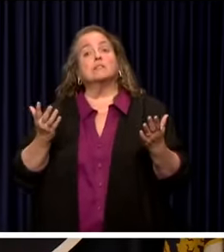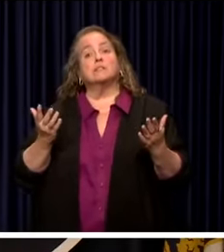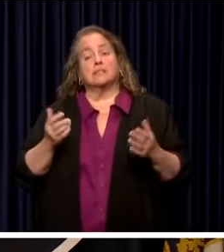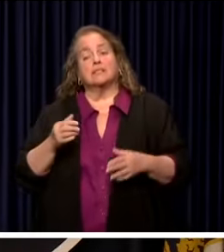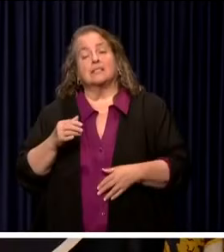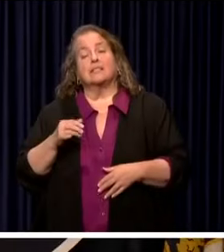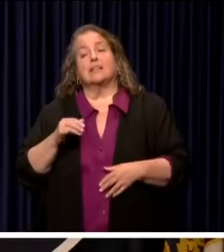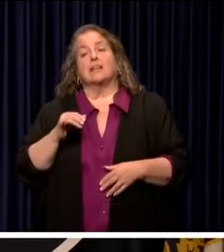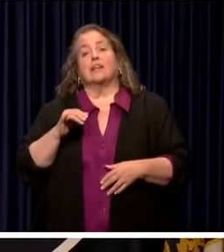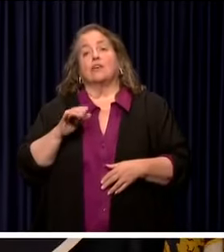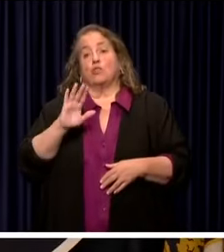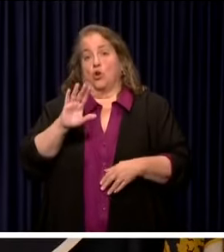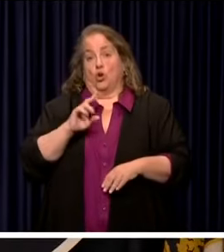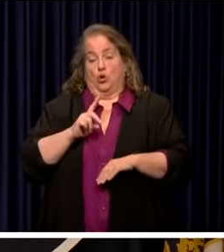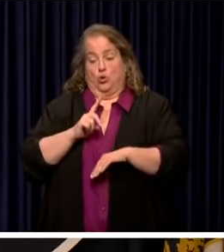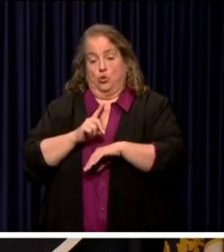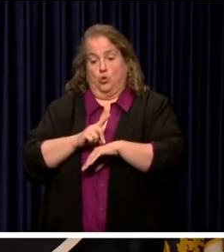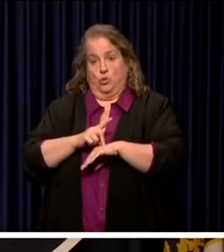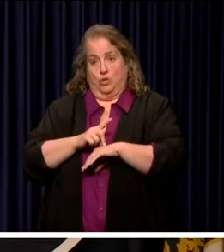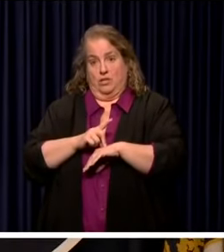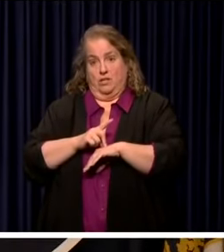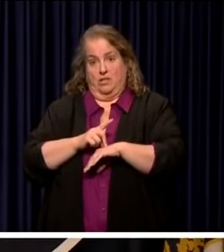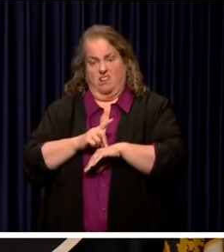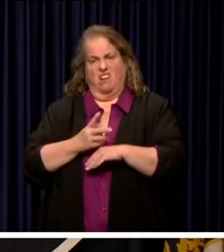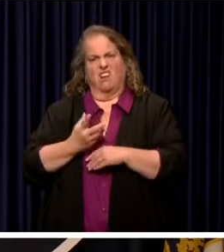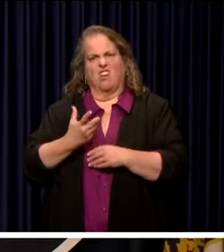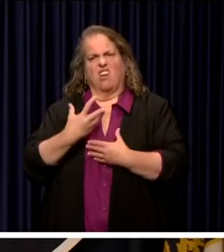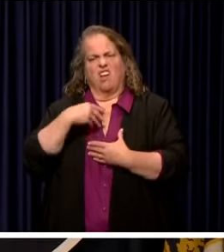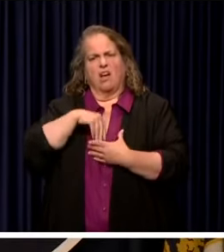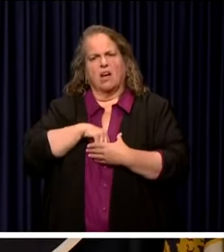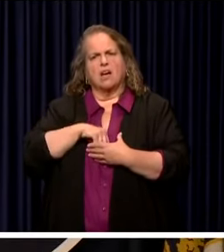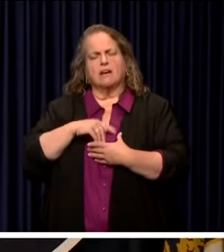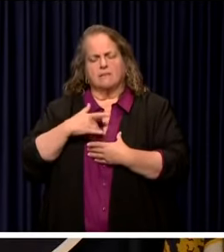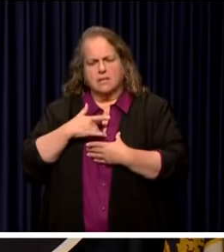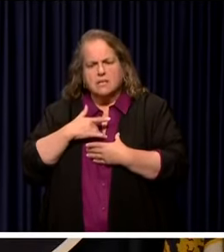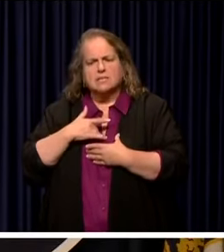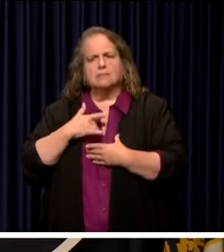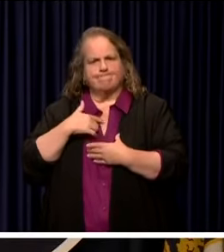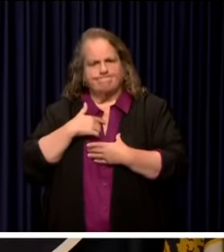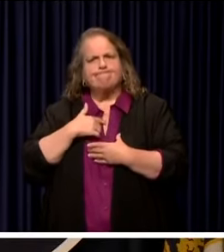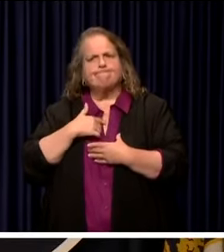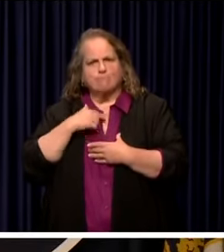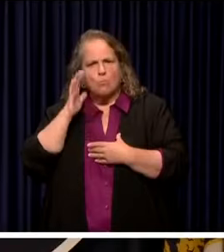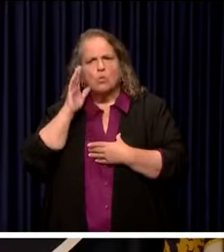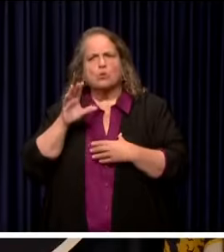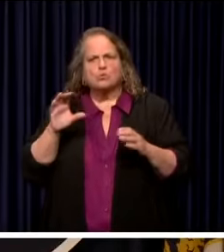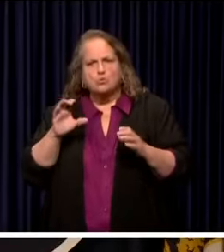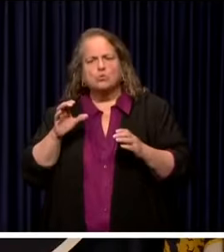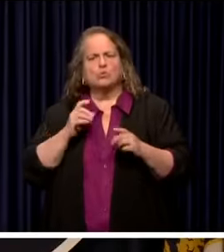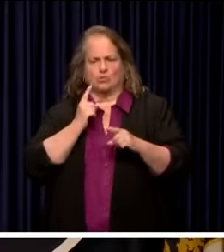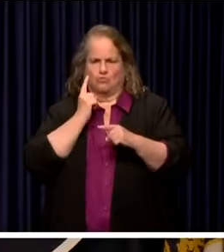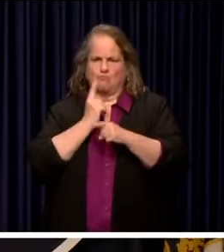TOGETHER. BUT BILL, THIS IS HIS CHURCH AND HIS FAMILY, KNOW HOW IMPORTANT